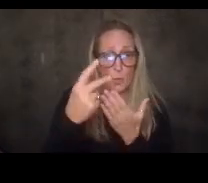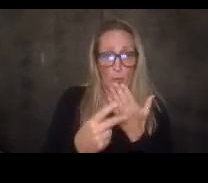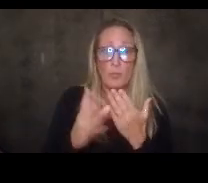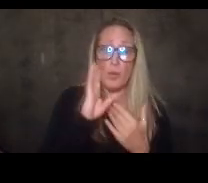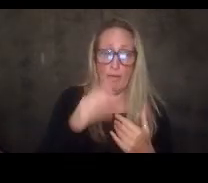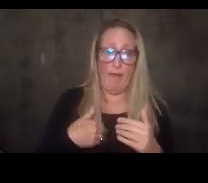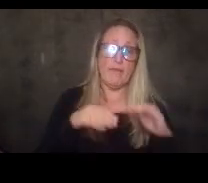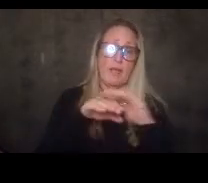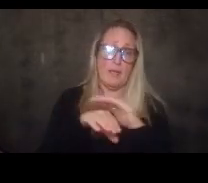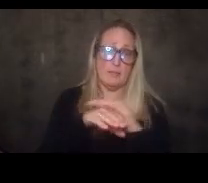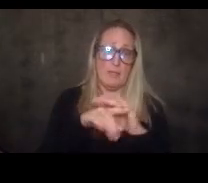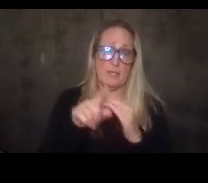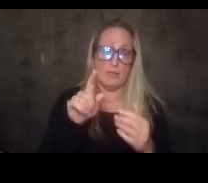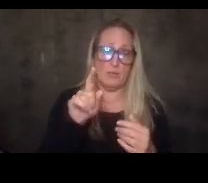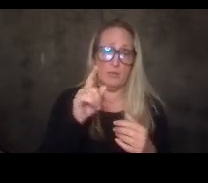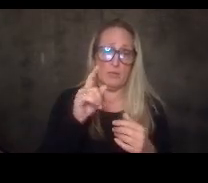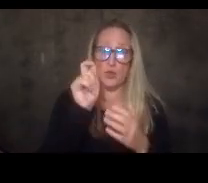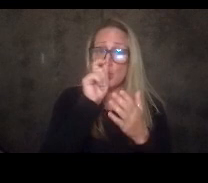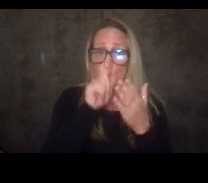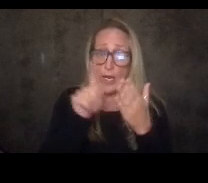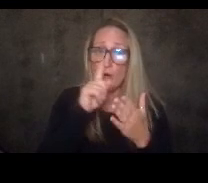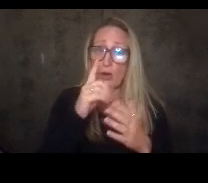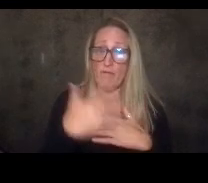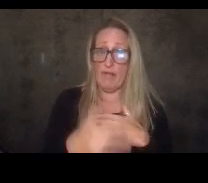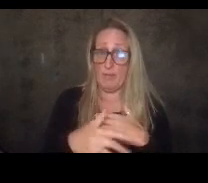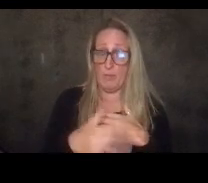available and what that does is it helps you find and fix